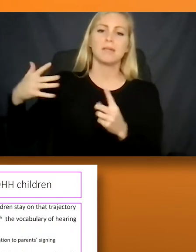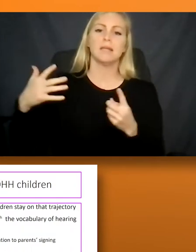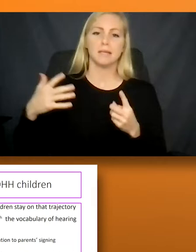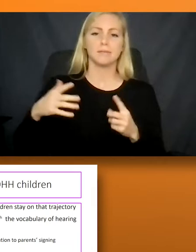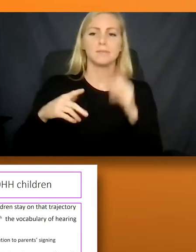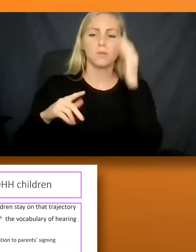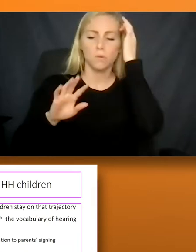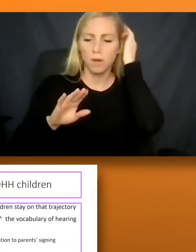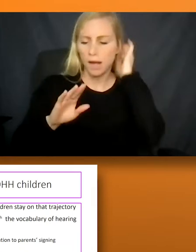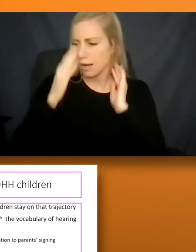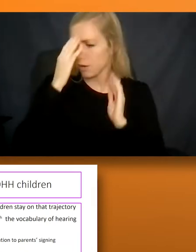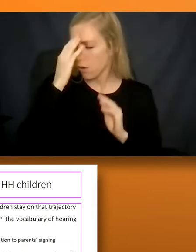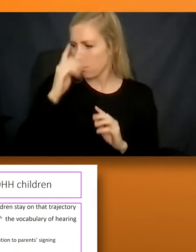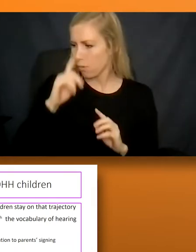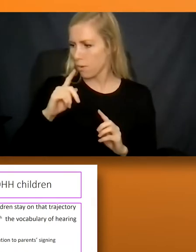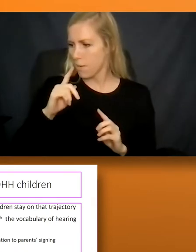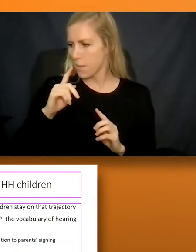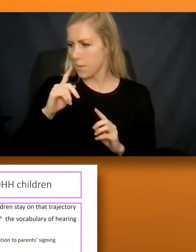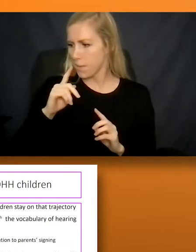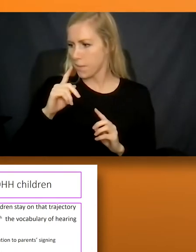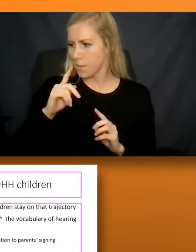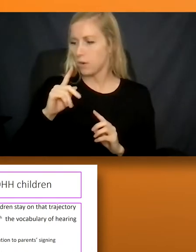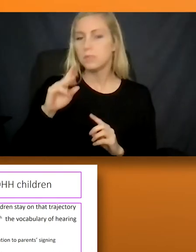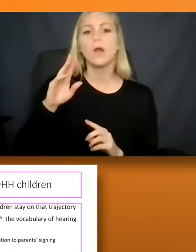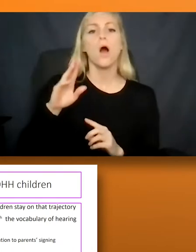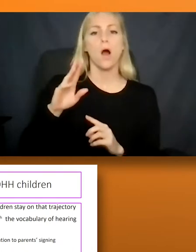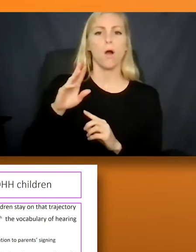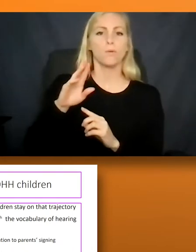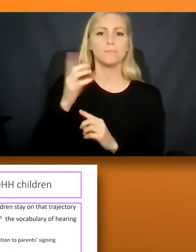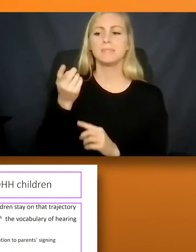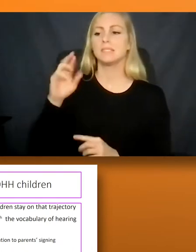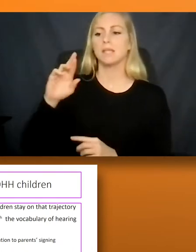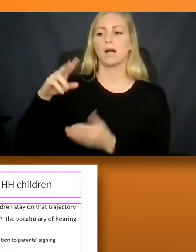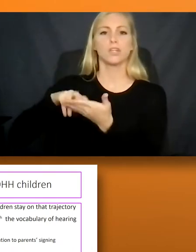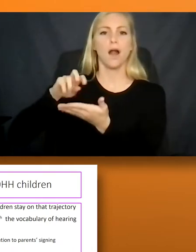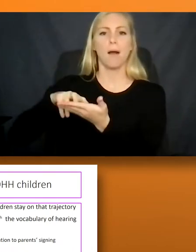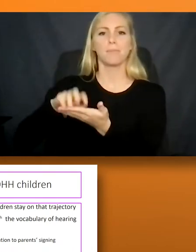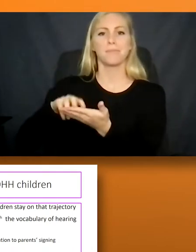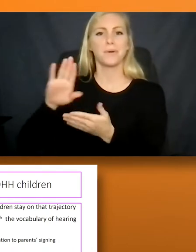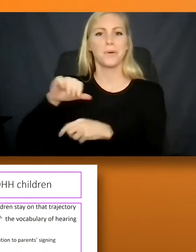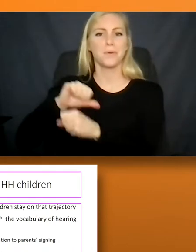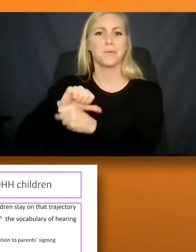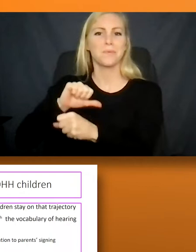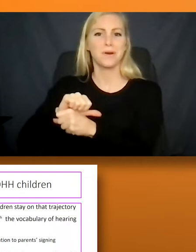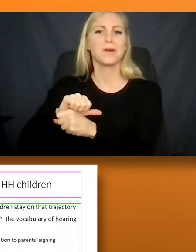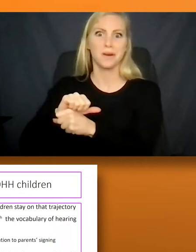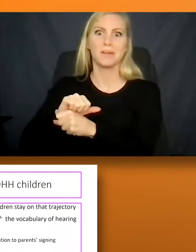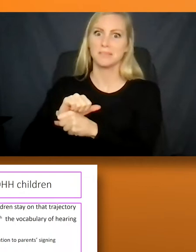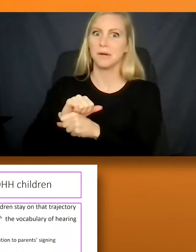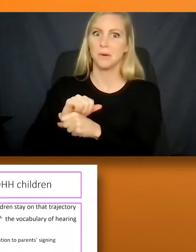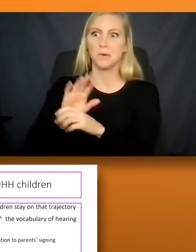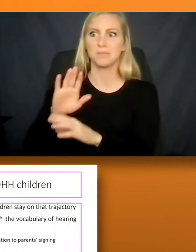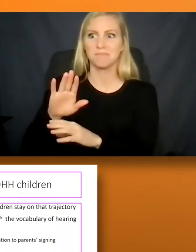all of a sudden the name is escaping me, I'm sorry-- Mindy Hopper's work on incidental learning. That's a big piece of that.